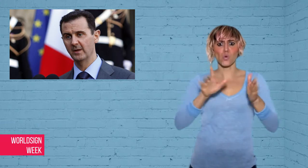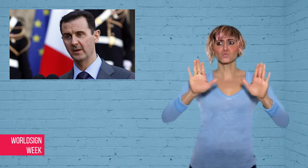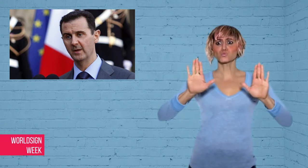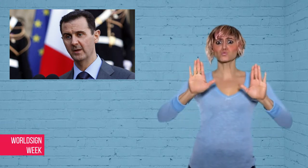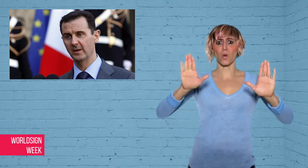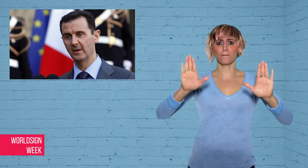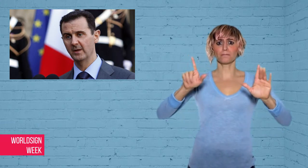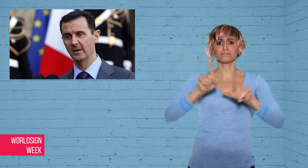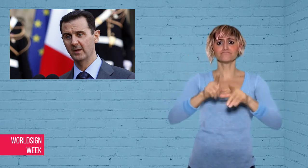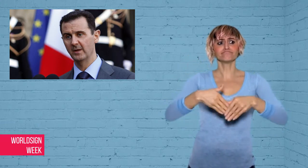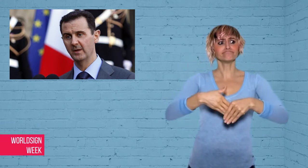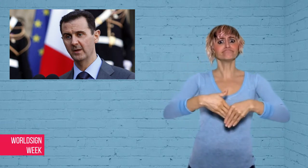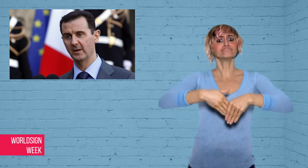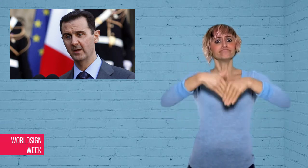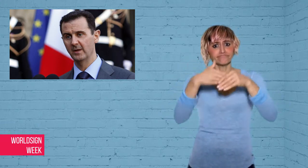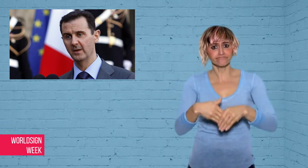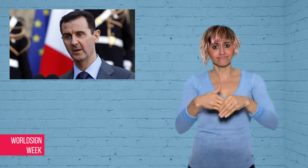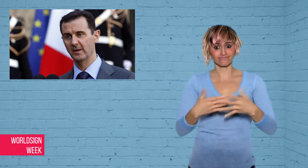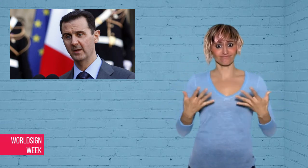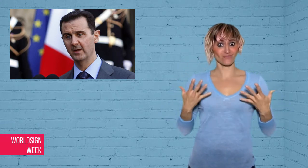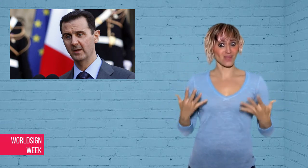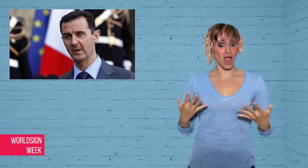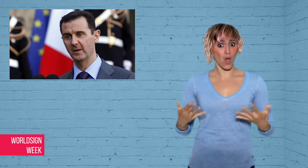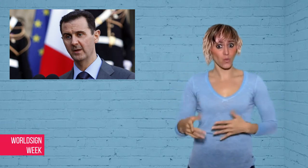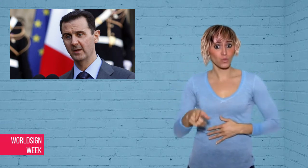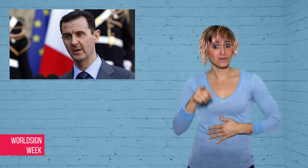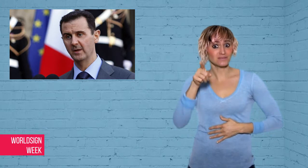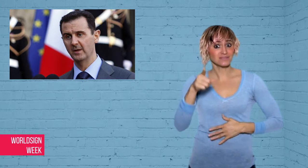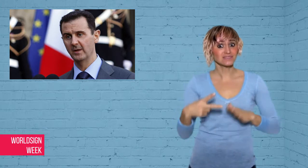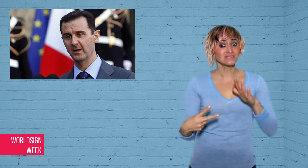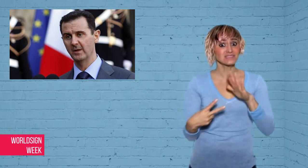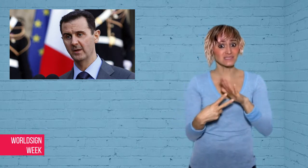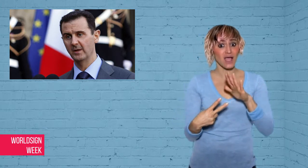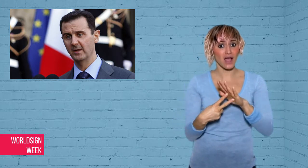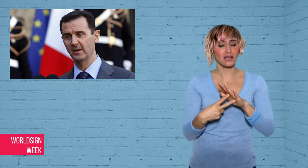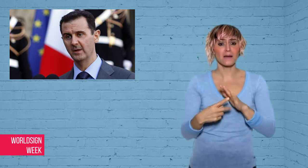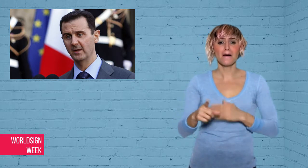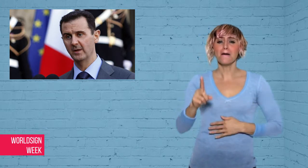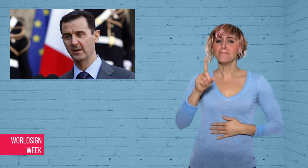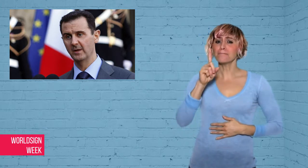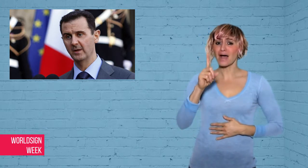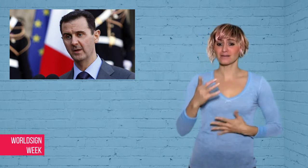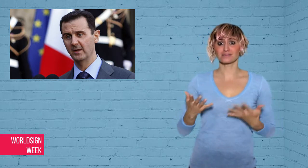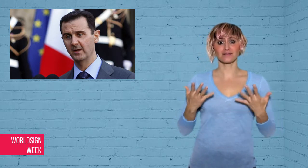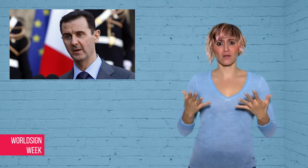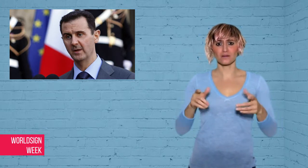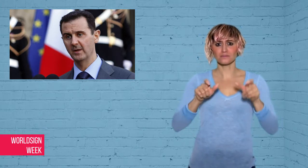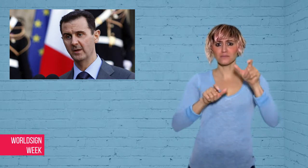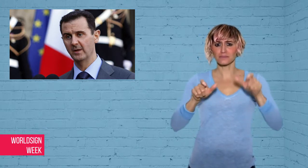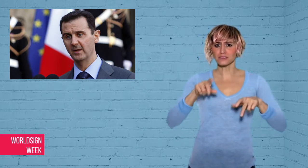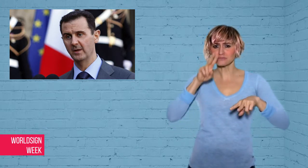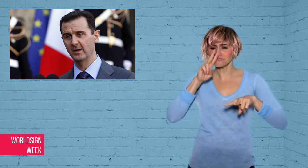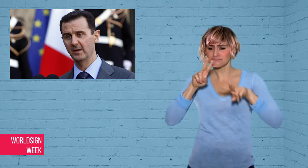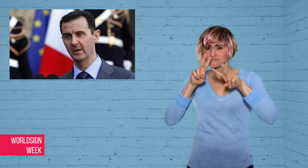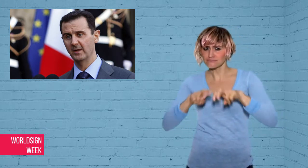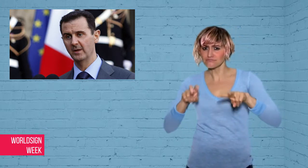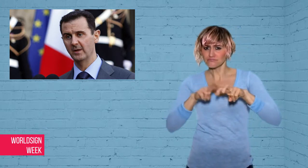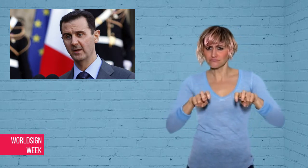There is a cease-fire agreement in Syria now